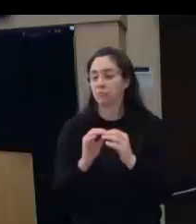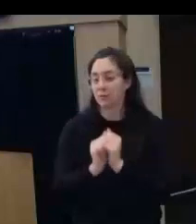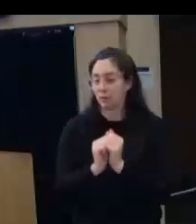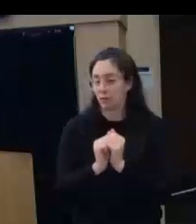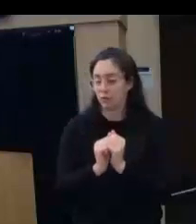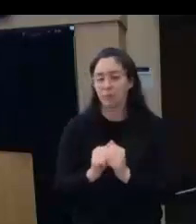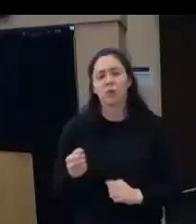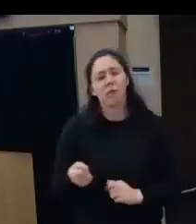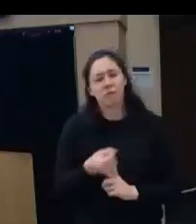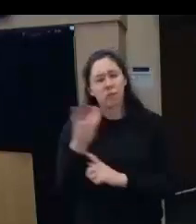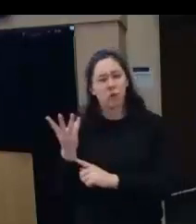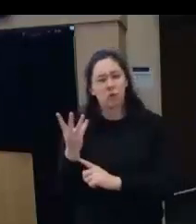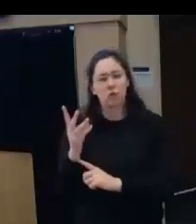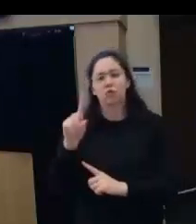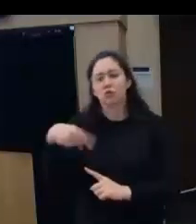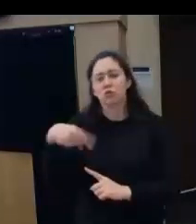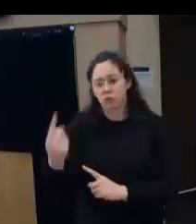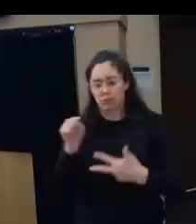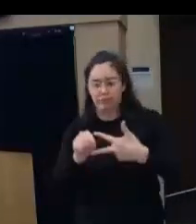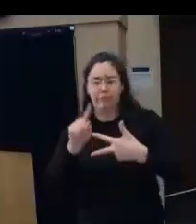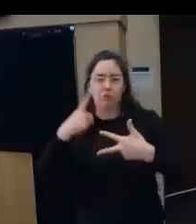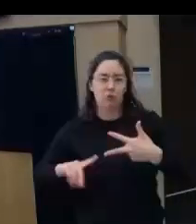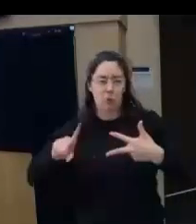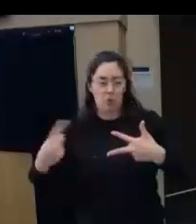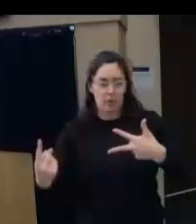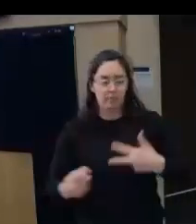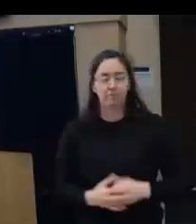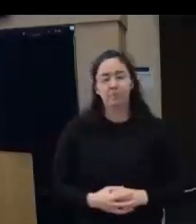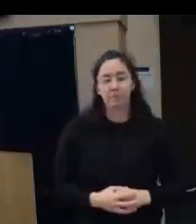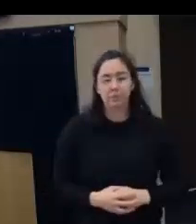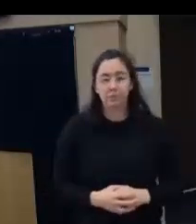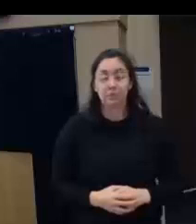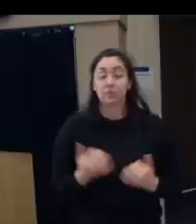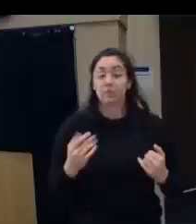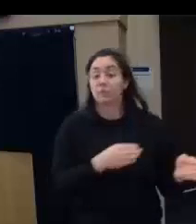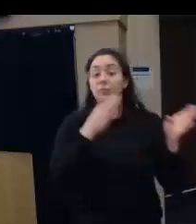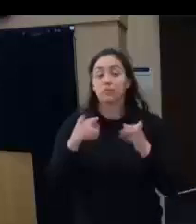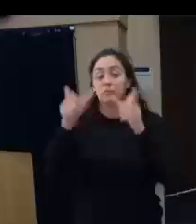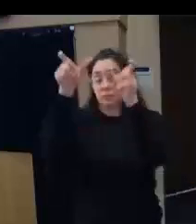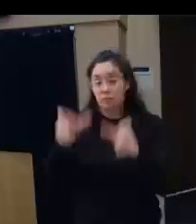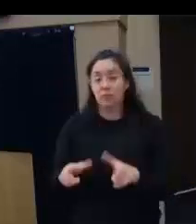who had depression and isolation and then again when we look at the proportions here so the total